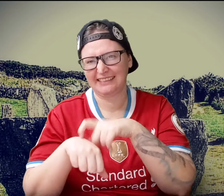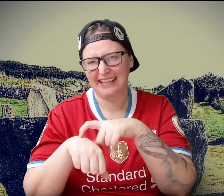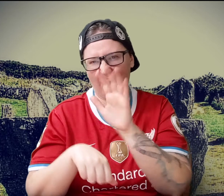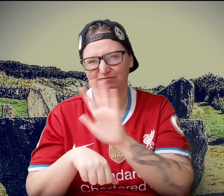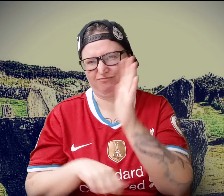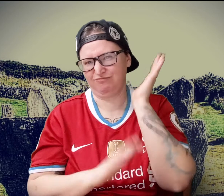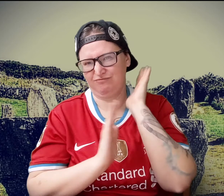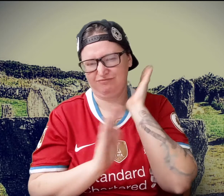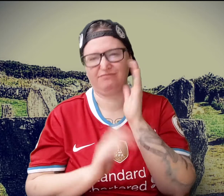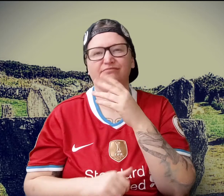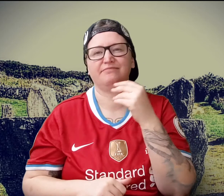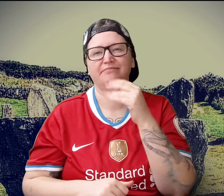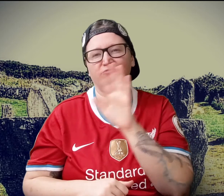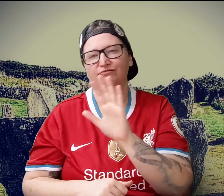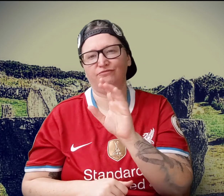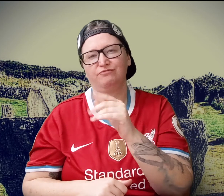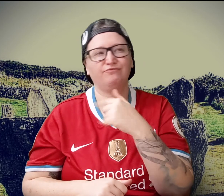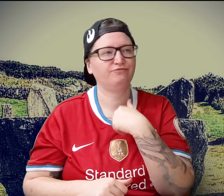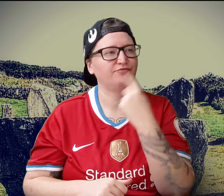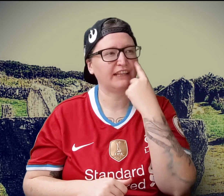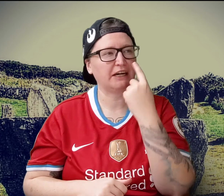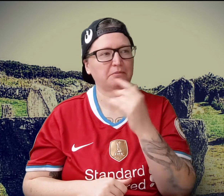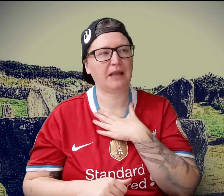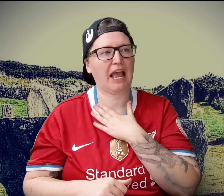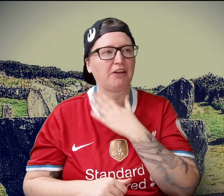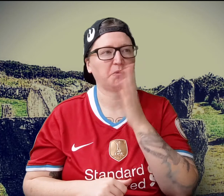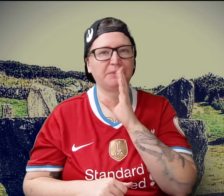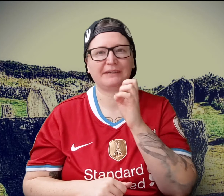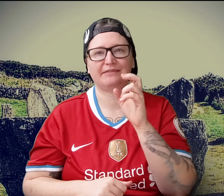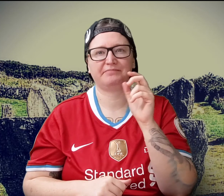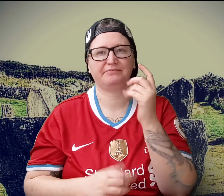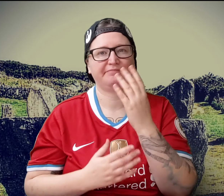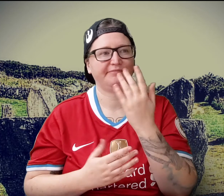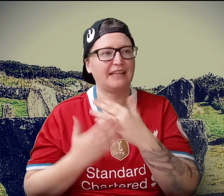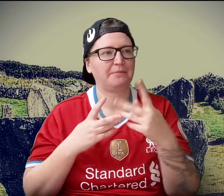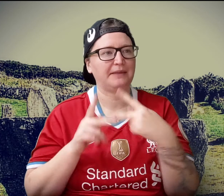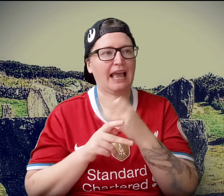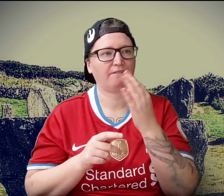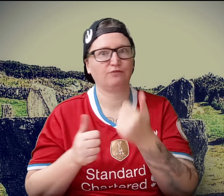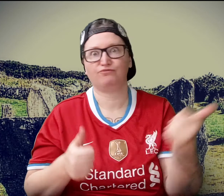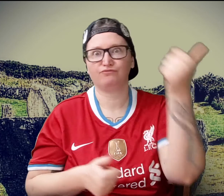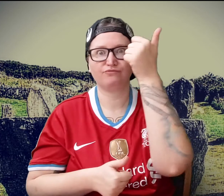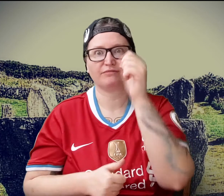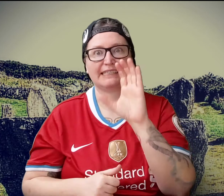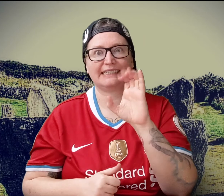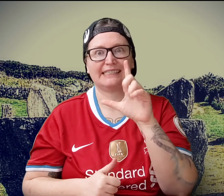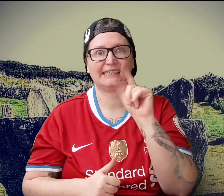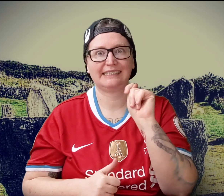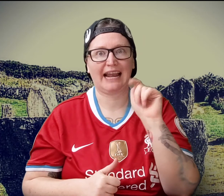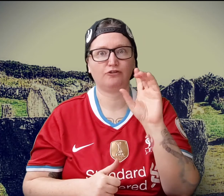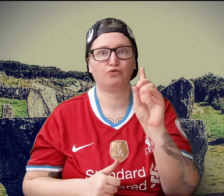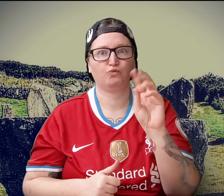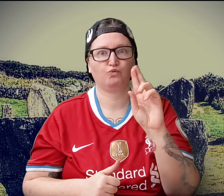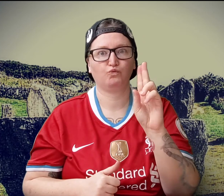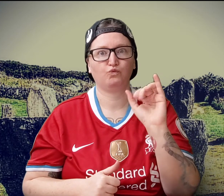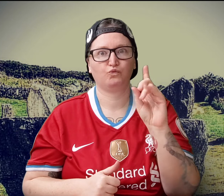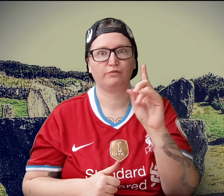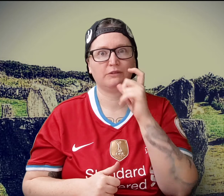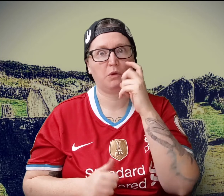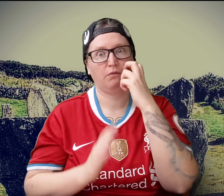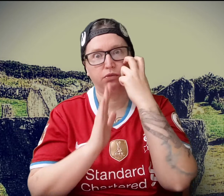and pick that time frame that culture and I'm thinking mine will be some sort of Celtic druid